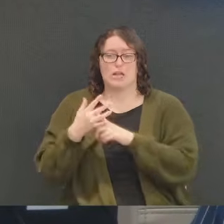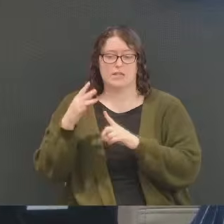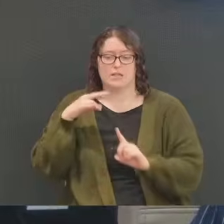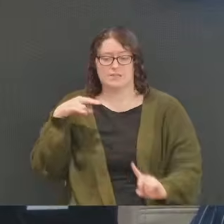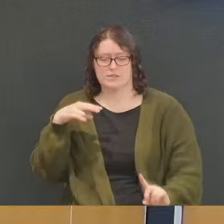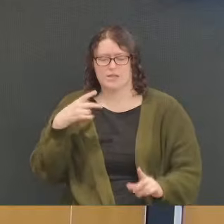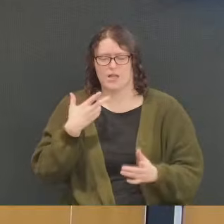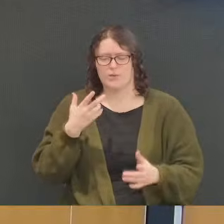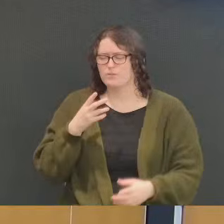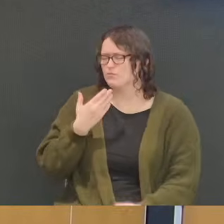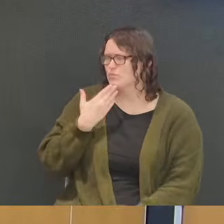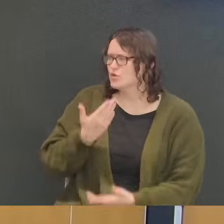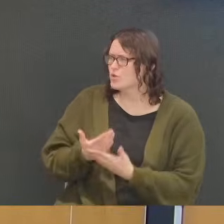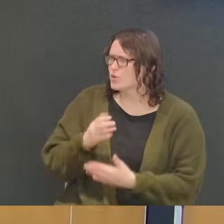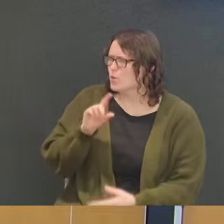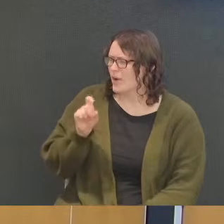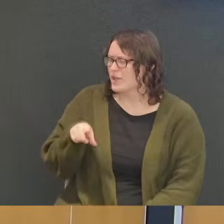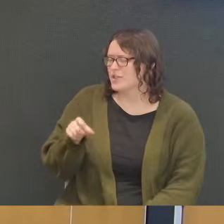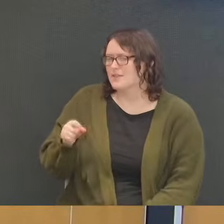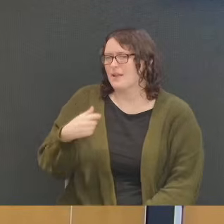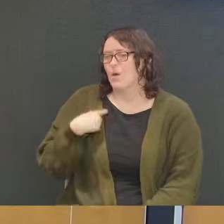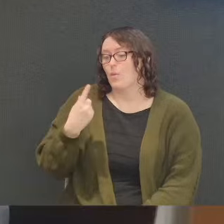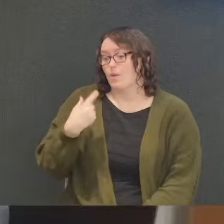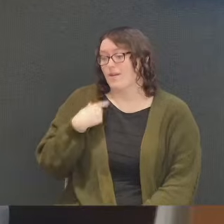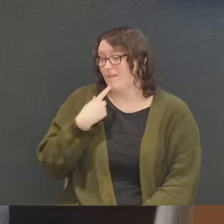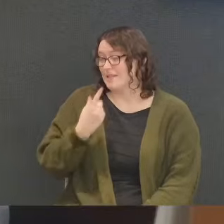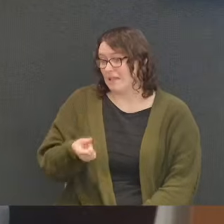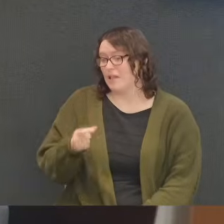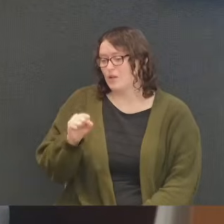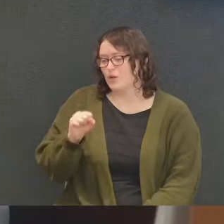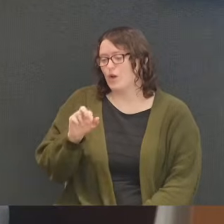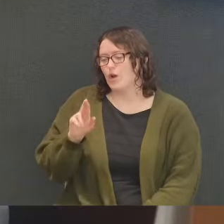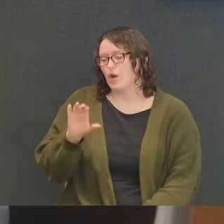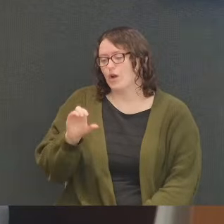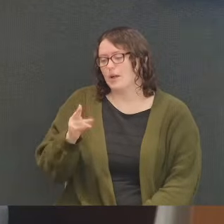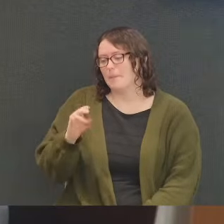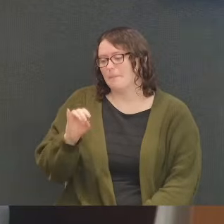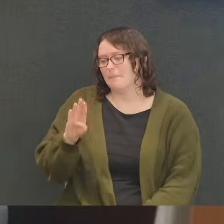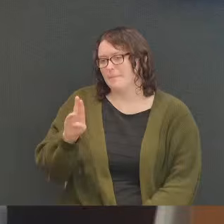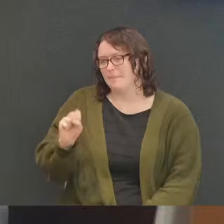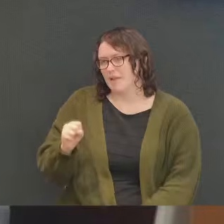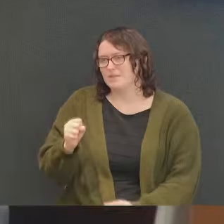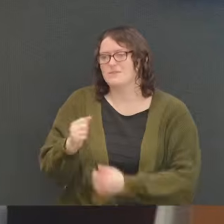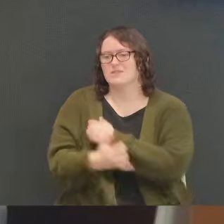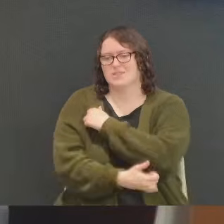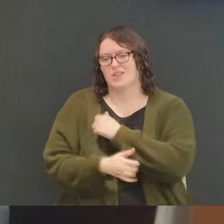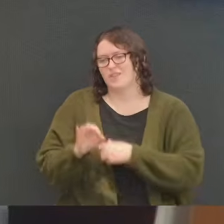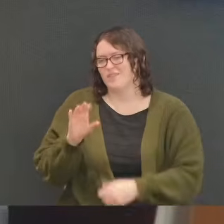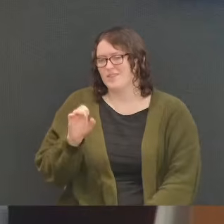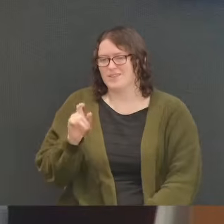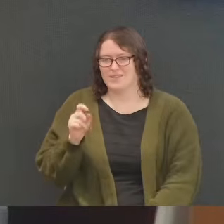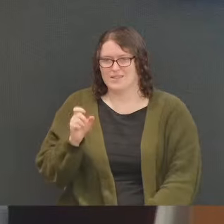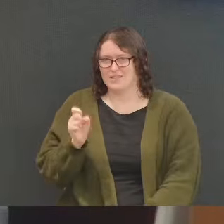good. It's a good question. This is one I can tell you. Archibus county facilities has used Archibus